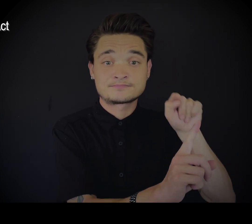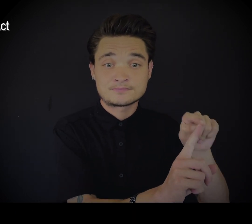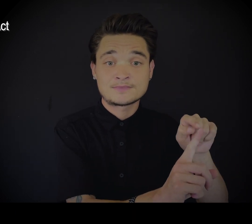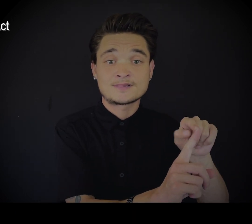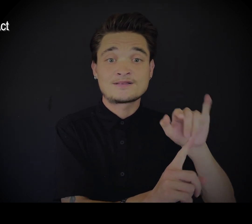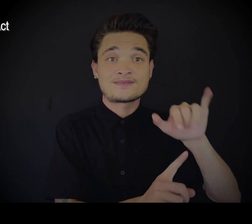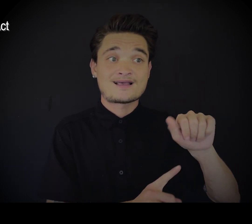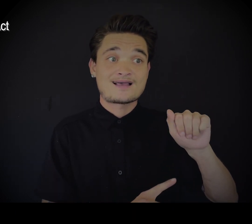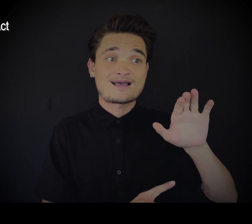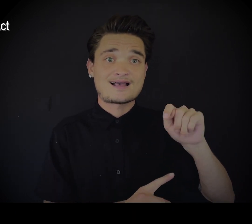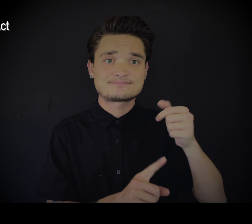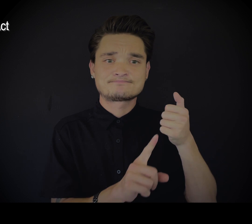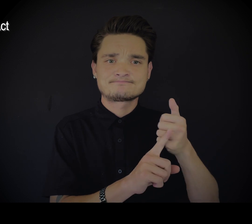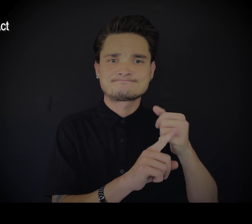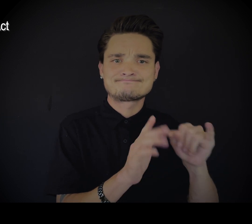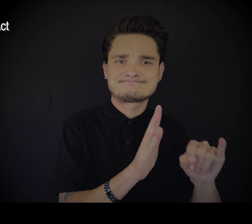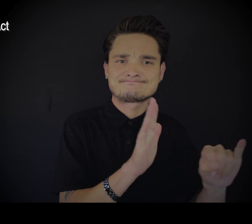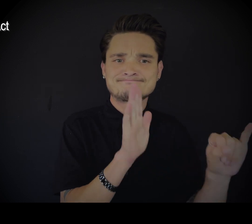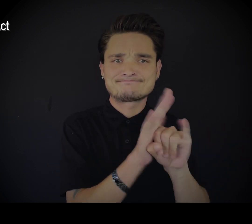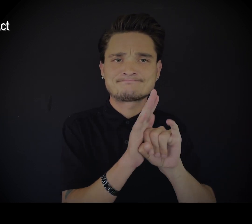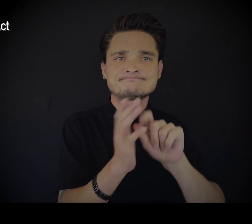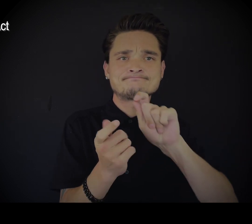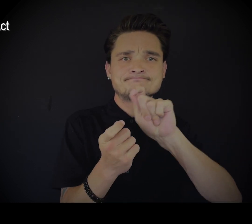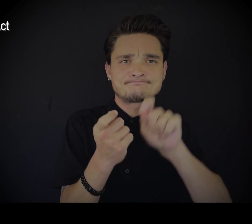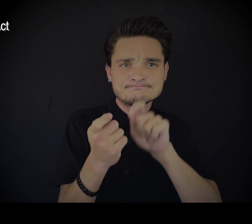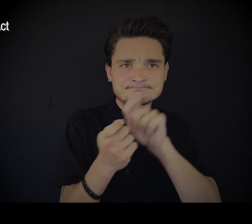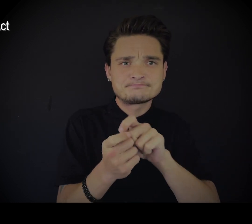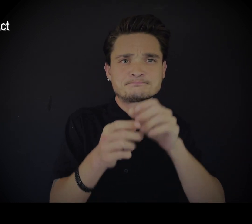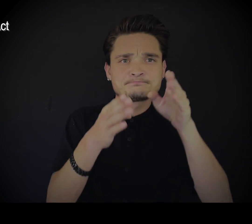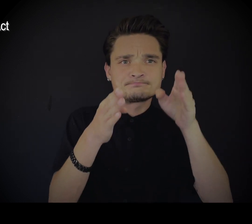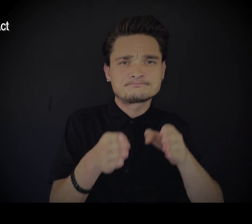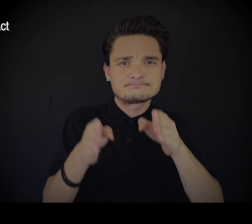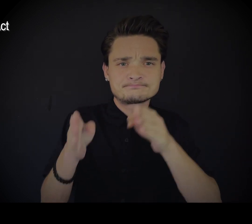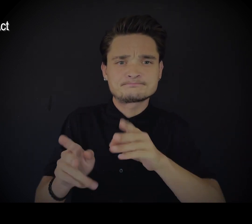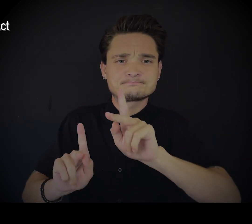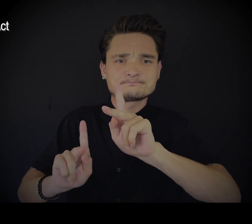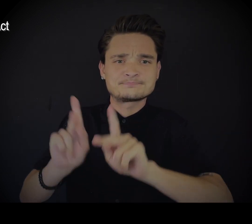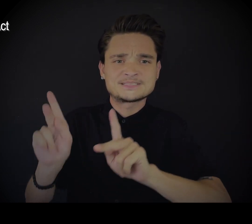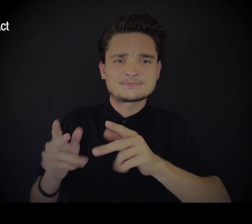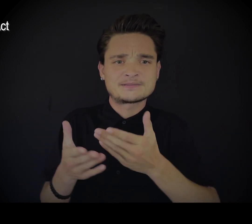and requires these people to report incidents involving vulnerable persons to the VPCR.